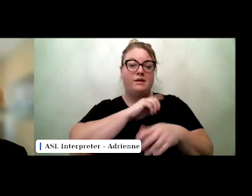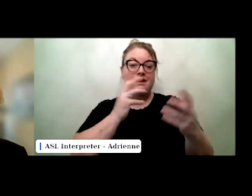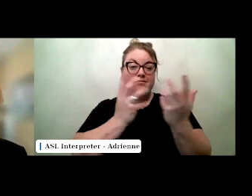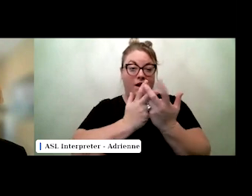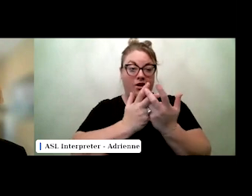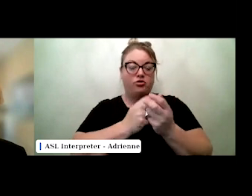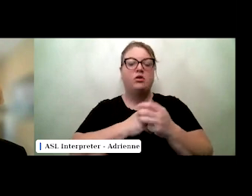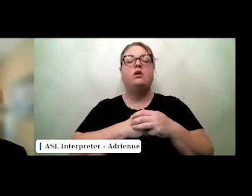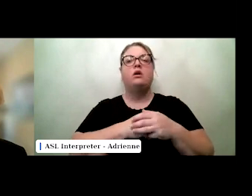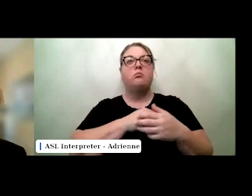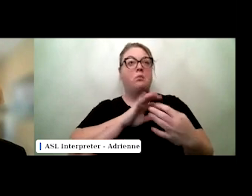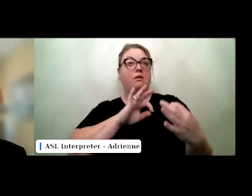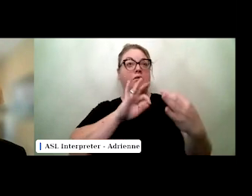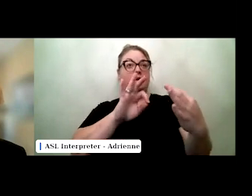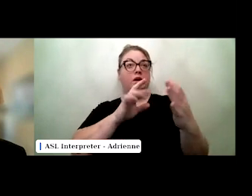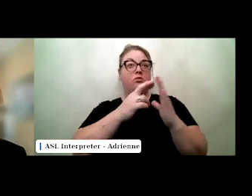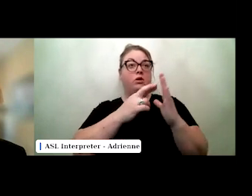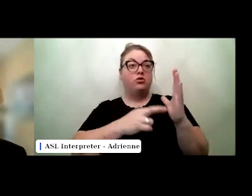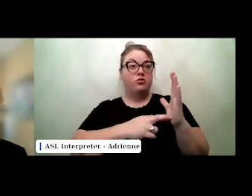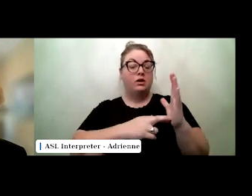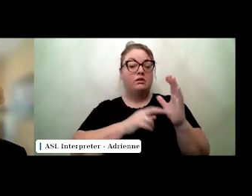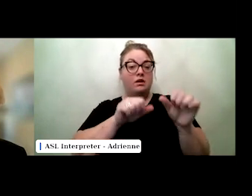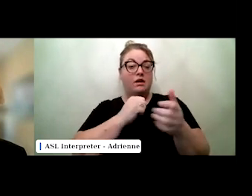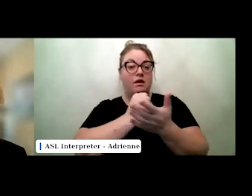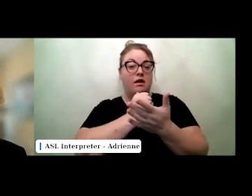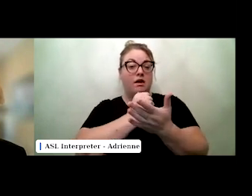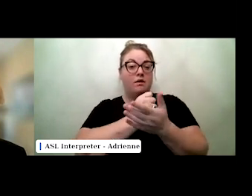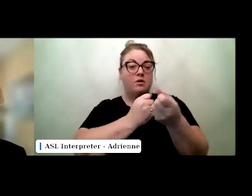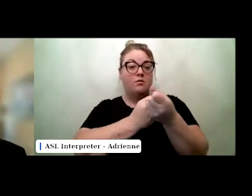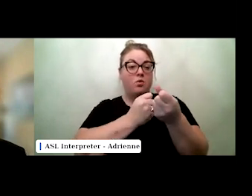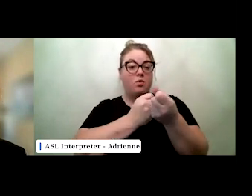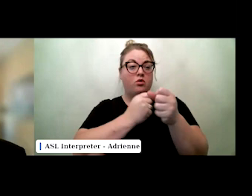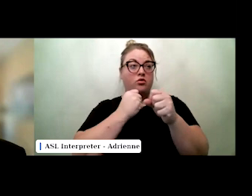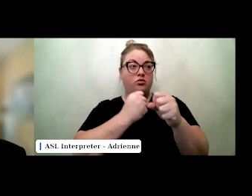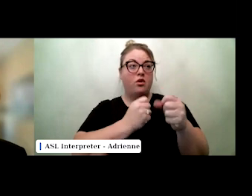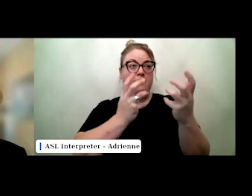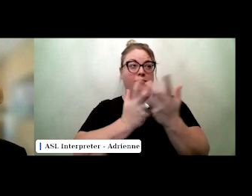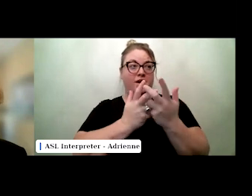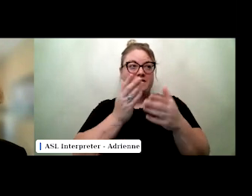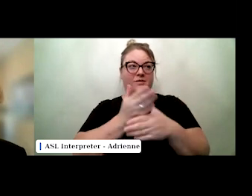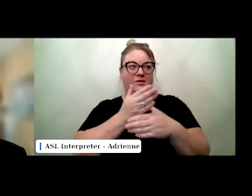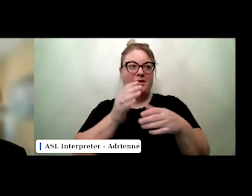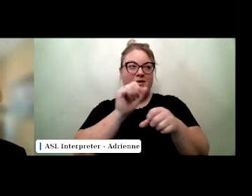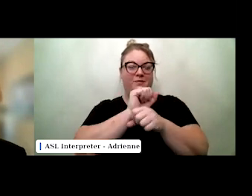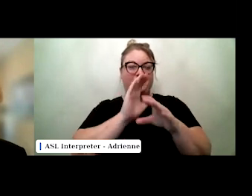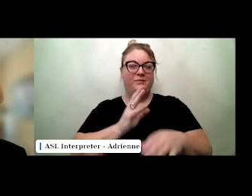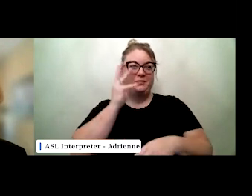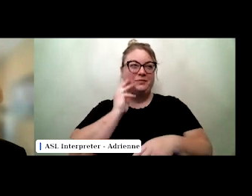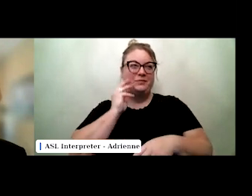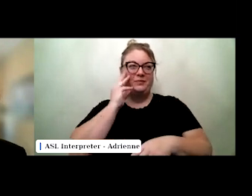And ideally, registries can help support a strong match between a workers, experience and expertise.